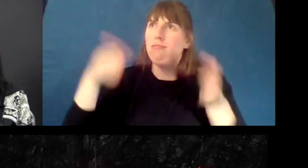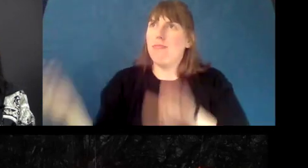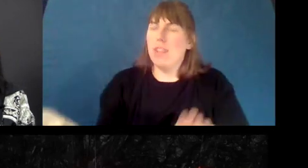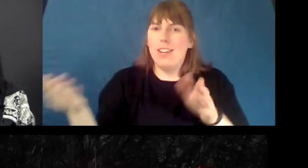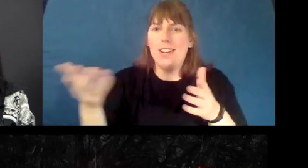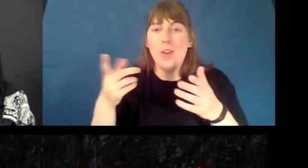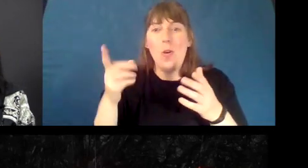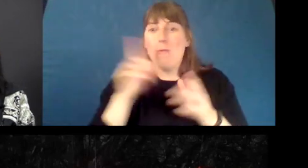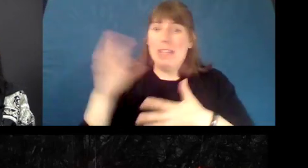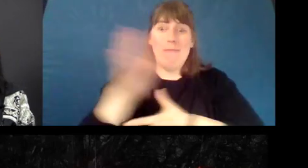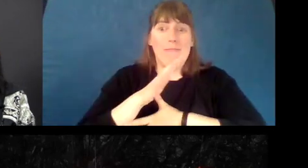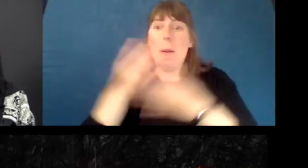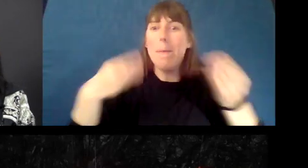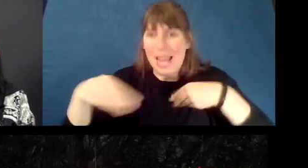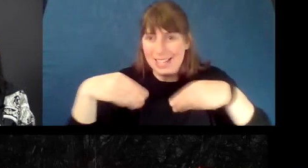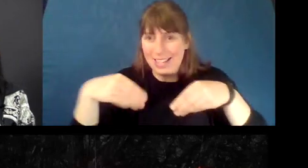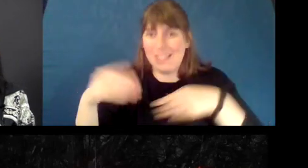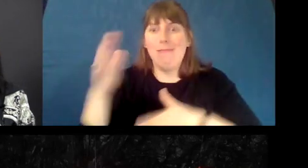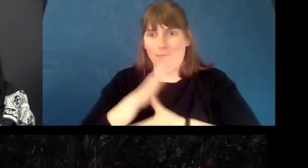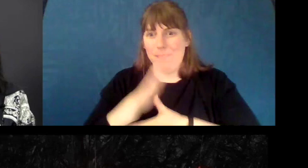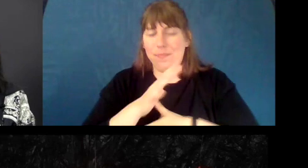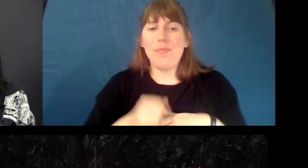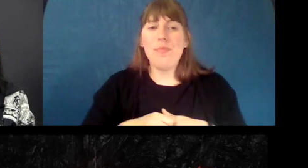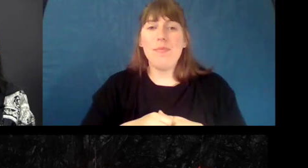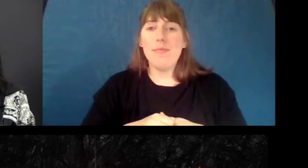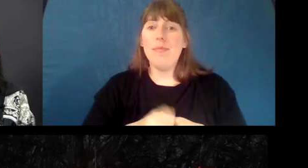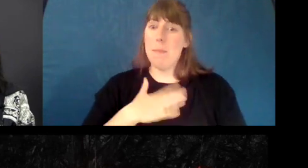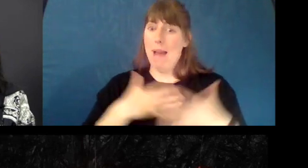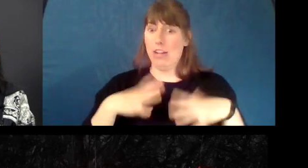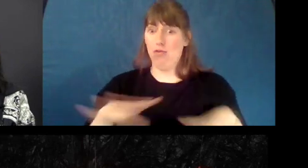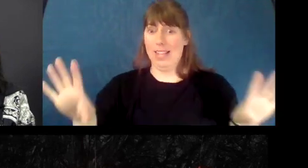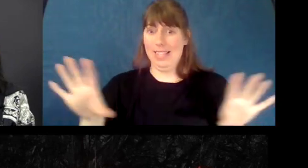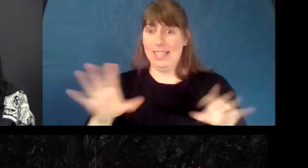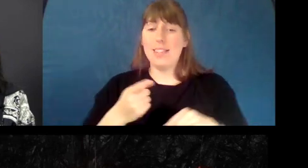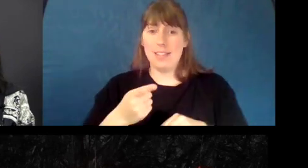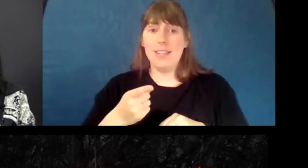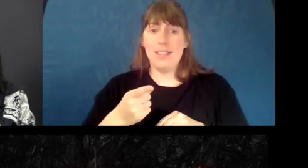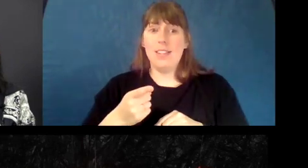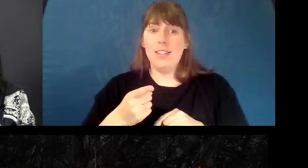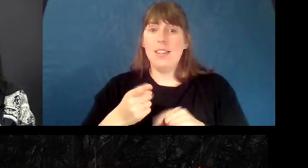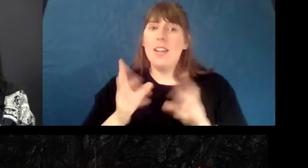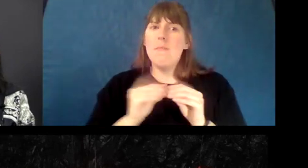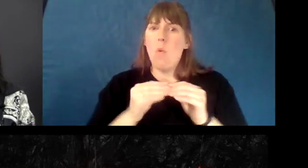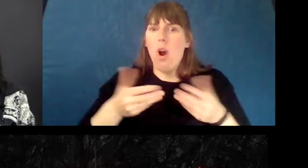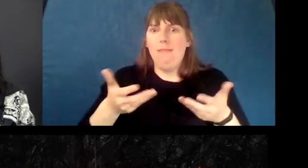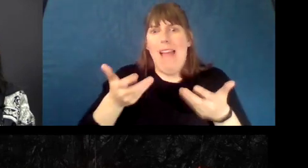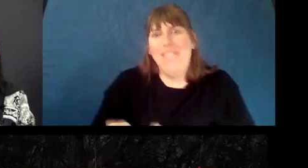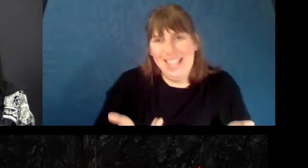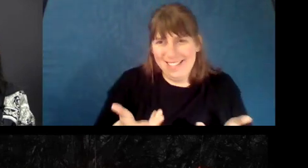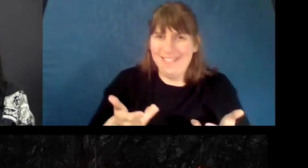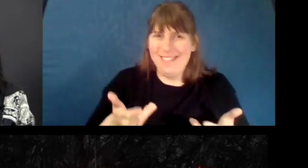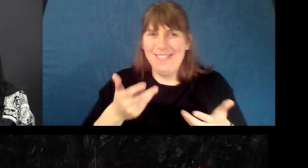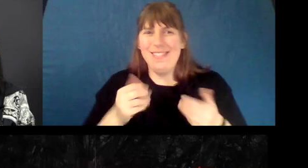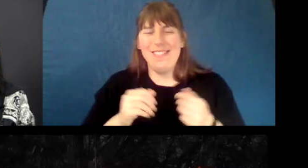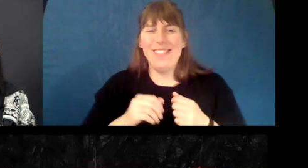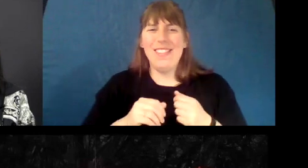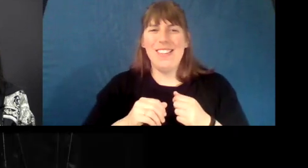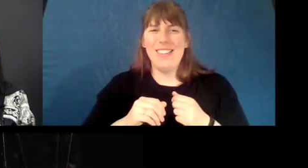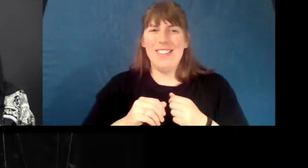that we had access to. And the dress that I wear is more bottom heavy. So it's an off-shoulder